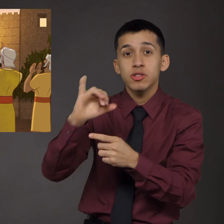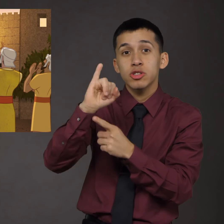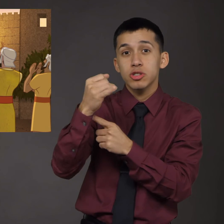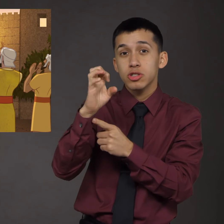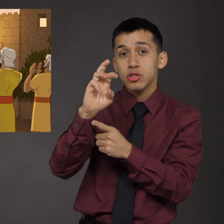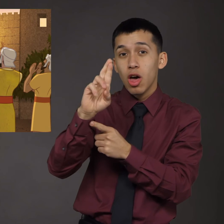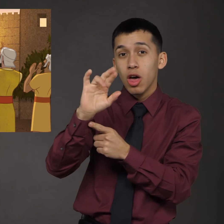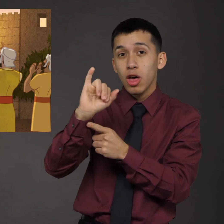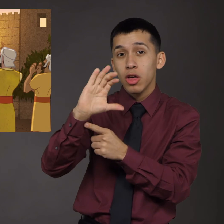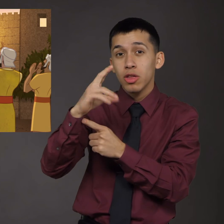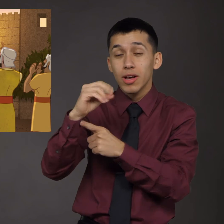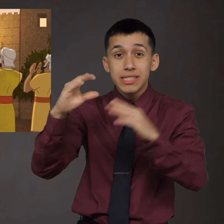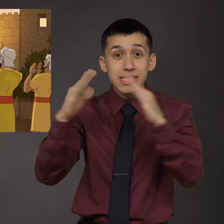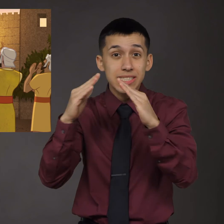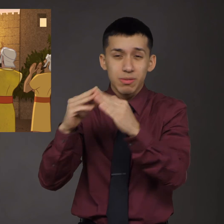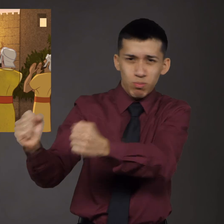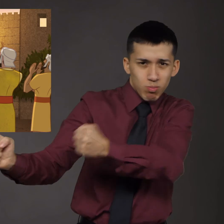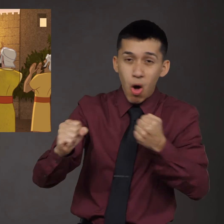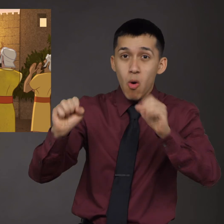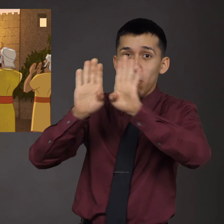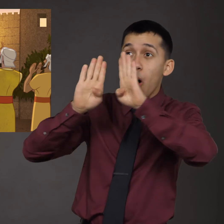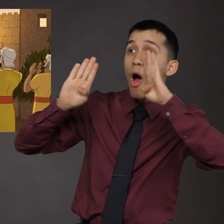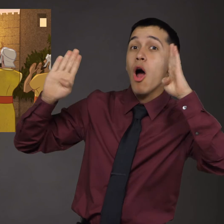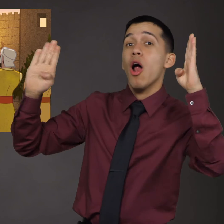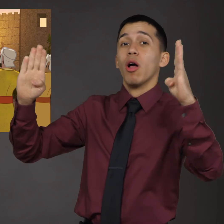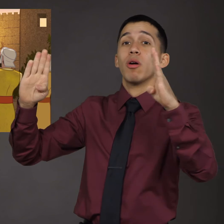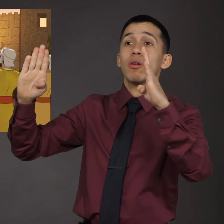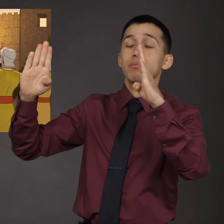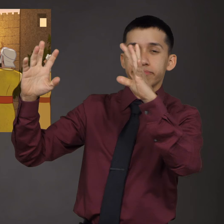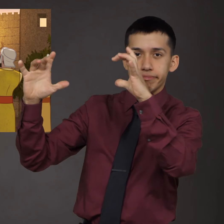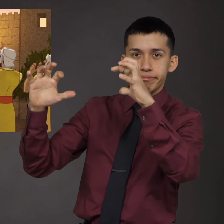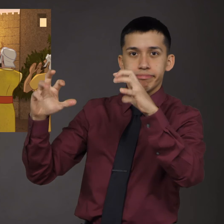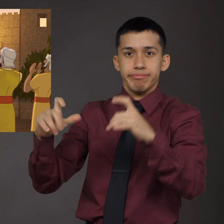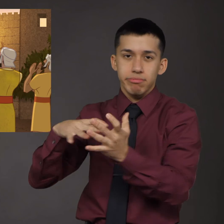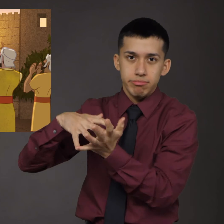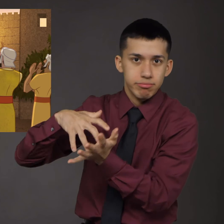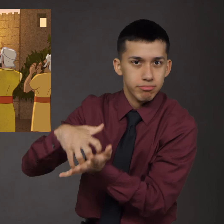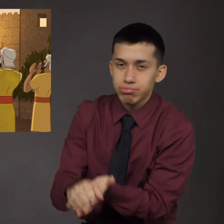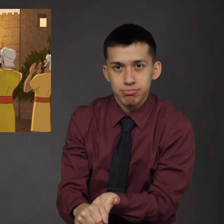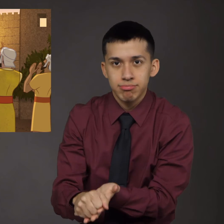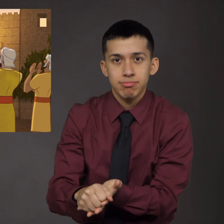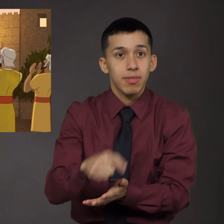Suddenly Jericho's walls fell to the ground,